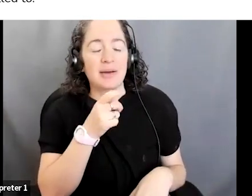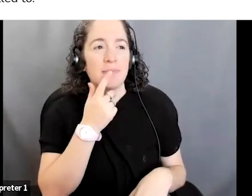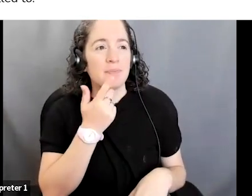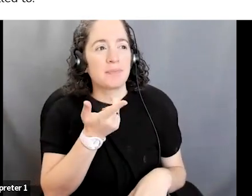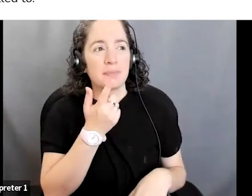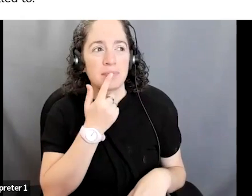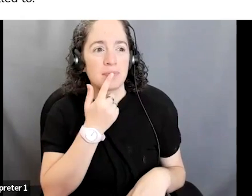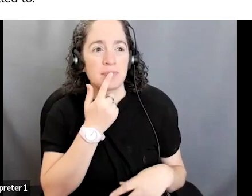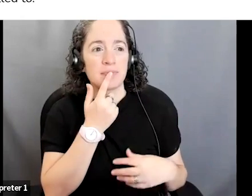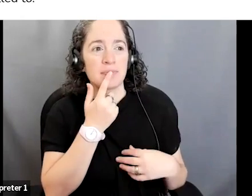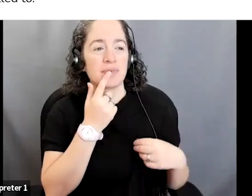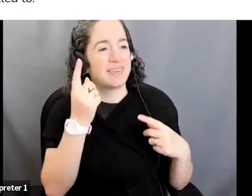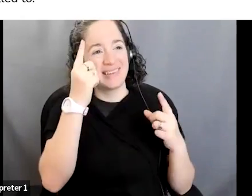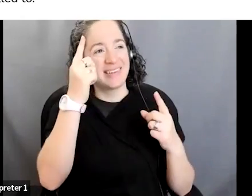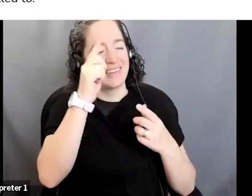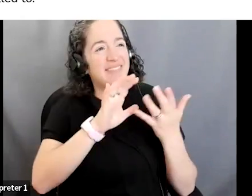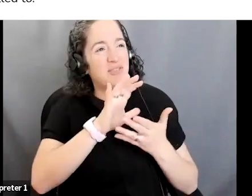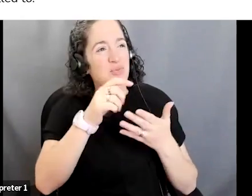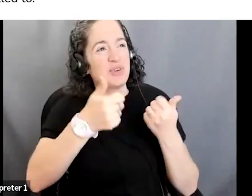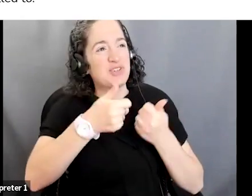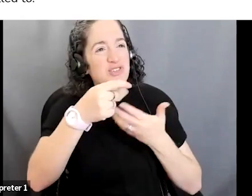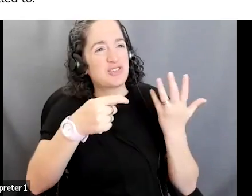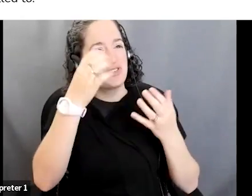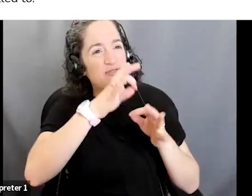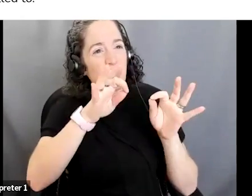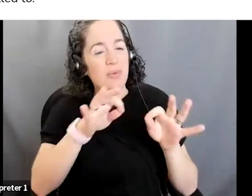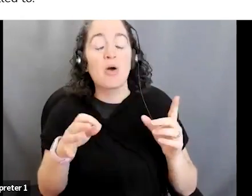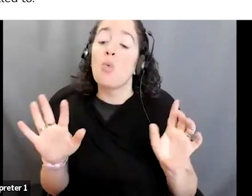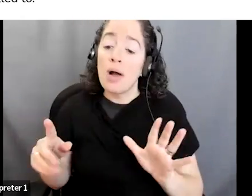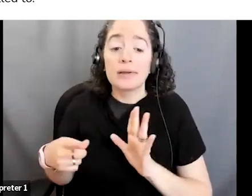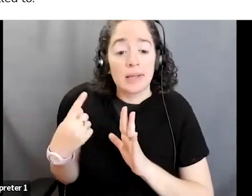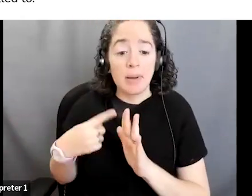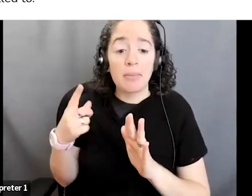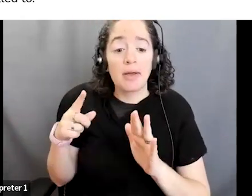The forms are starting to run together. We had some situations where it was read out immediately.